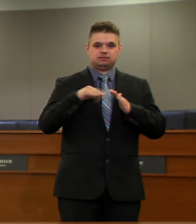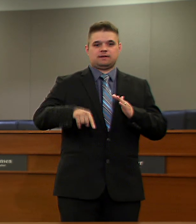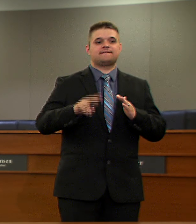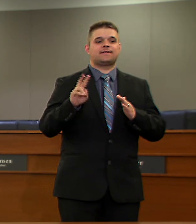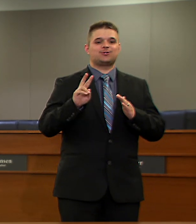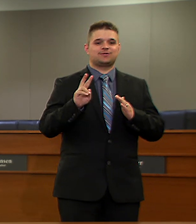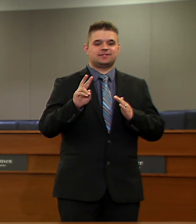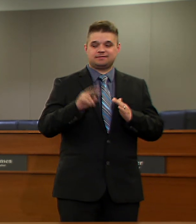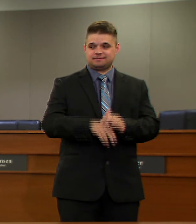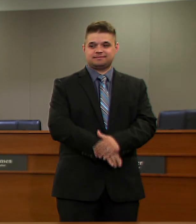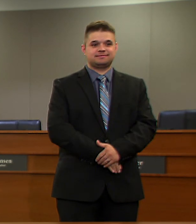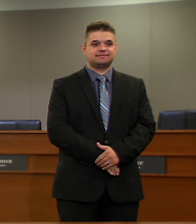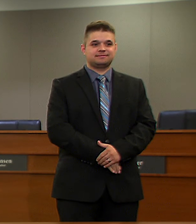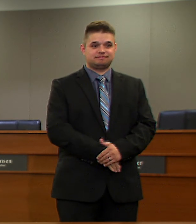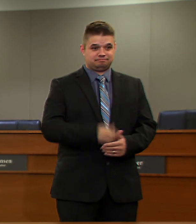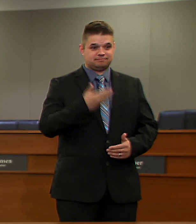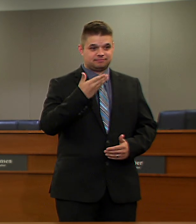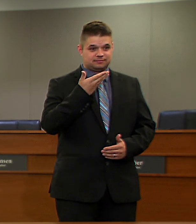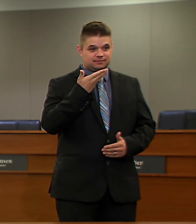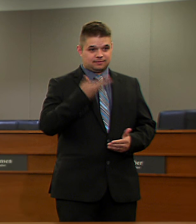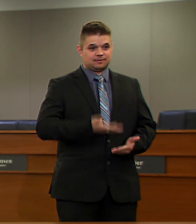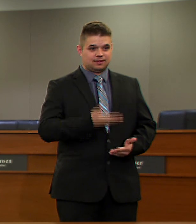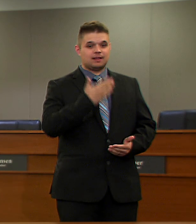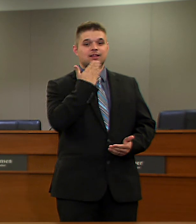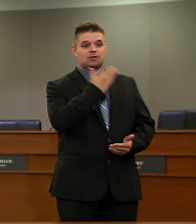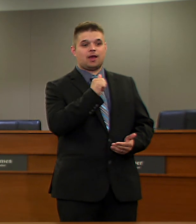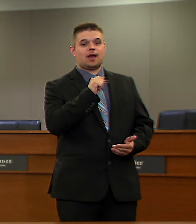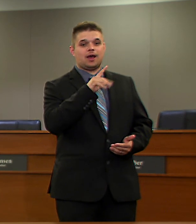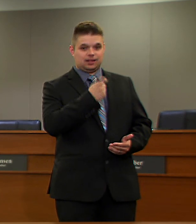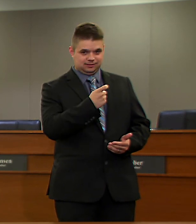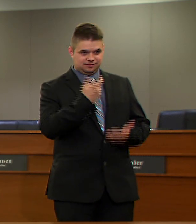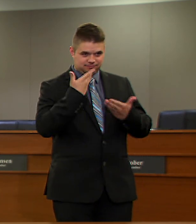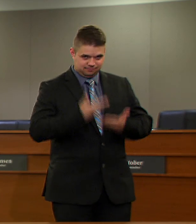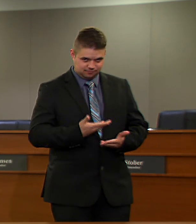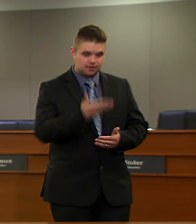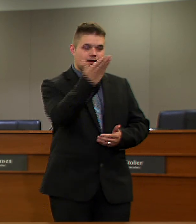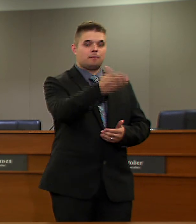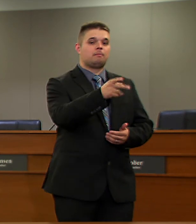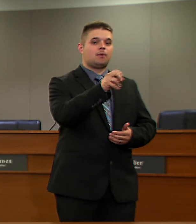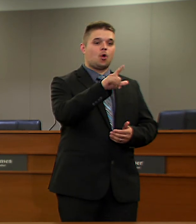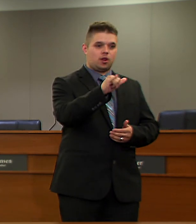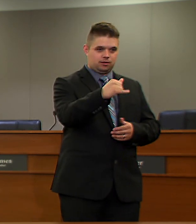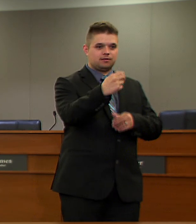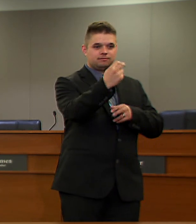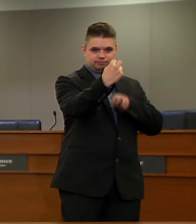First of all thank you to Alex and Polly. Our American Sign Language interpreters this afternoon.